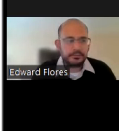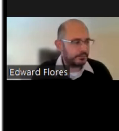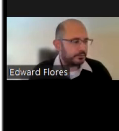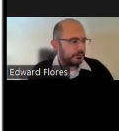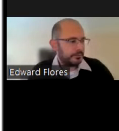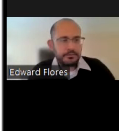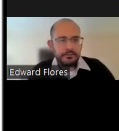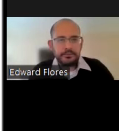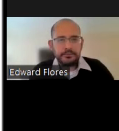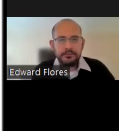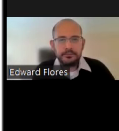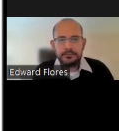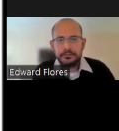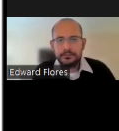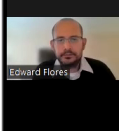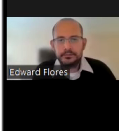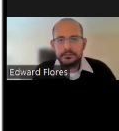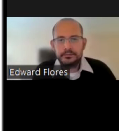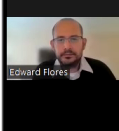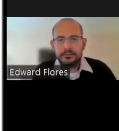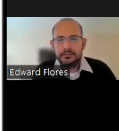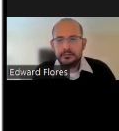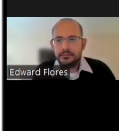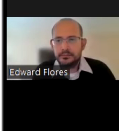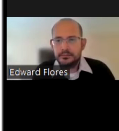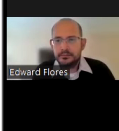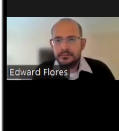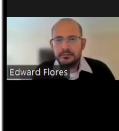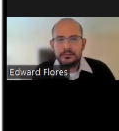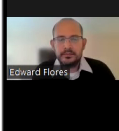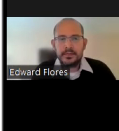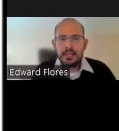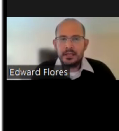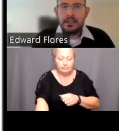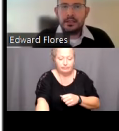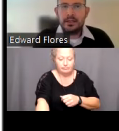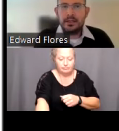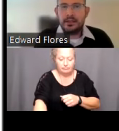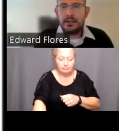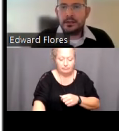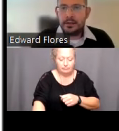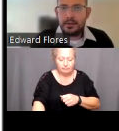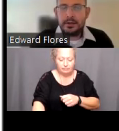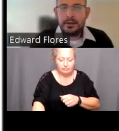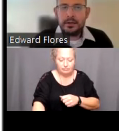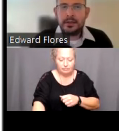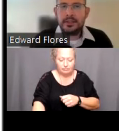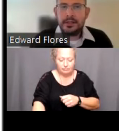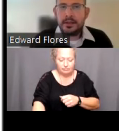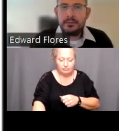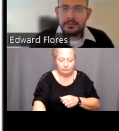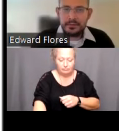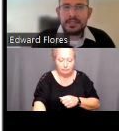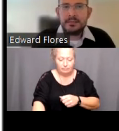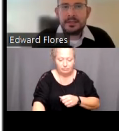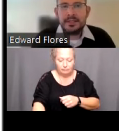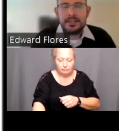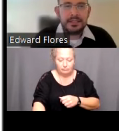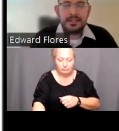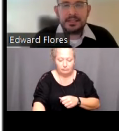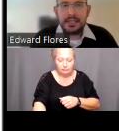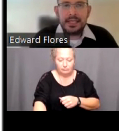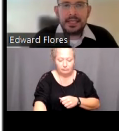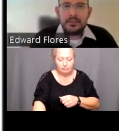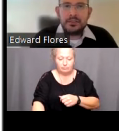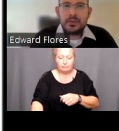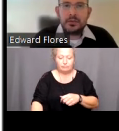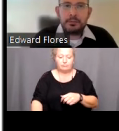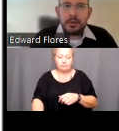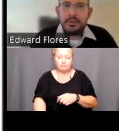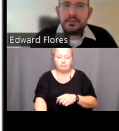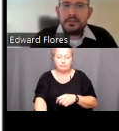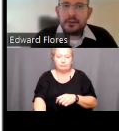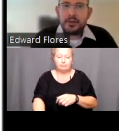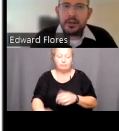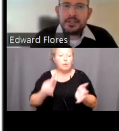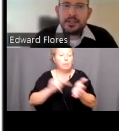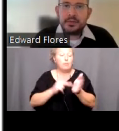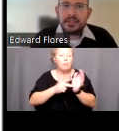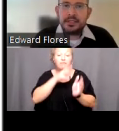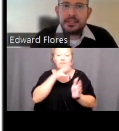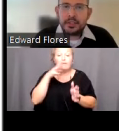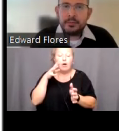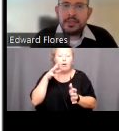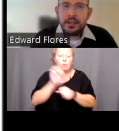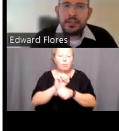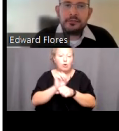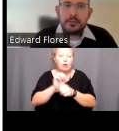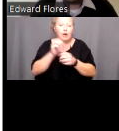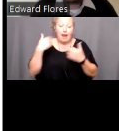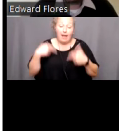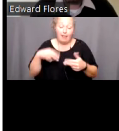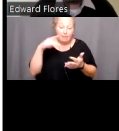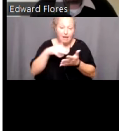Okay, next slide, please. So the purpose of the farm Worker Health City was to determine the health of farmers in California.